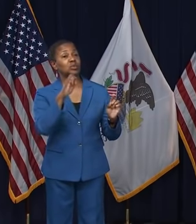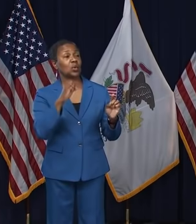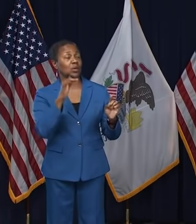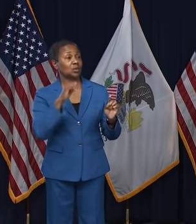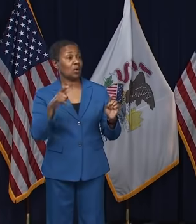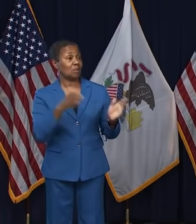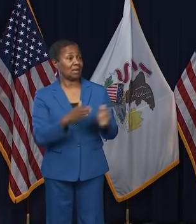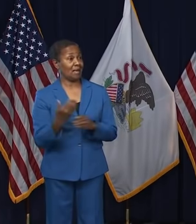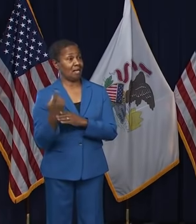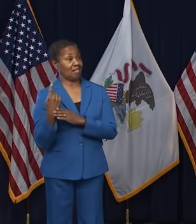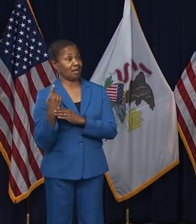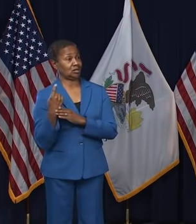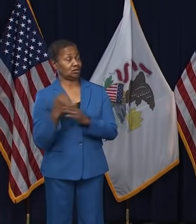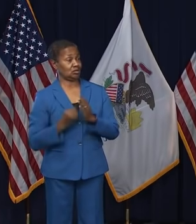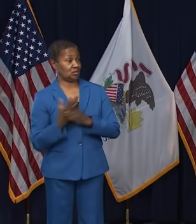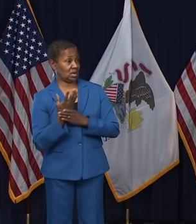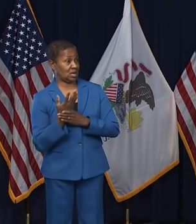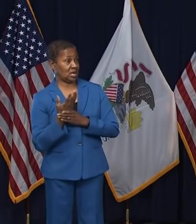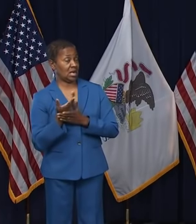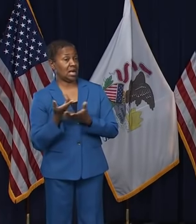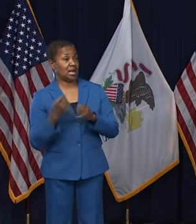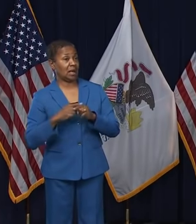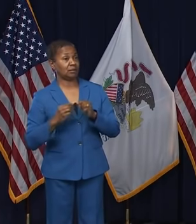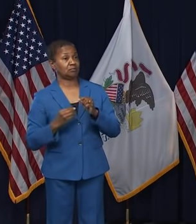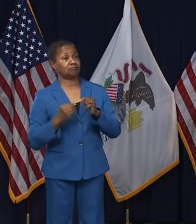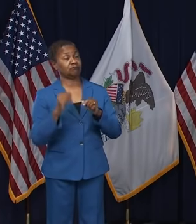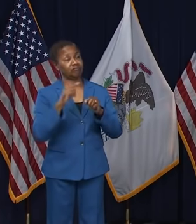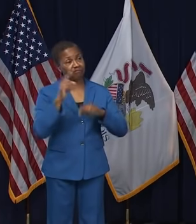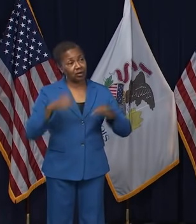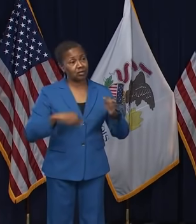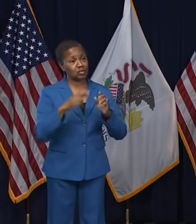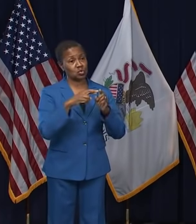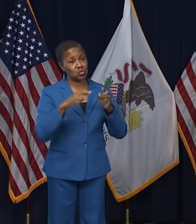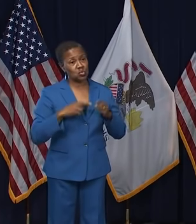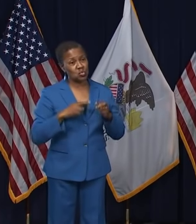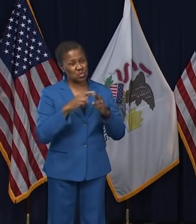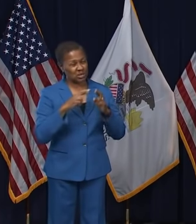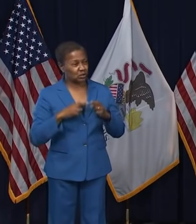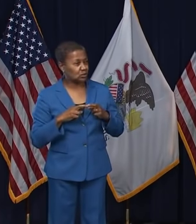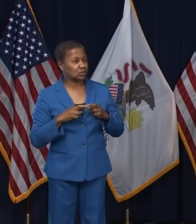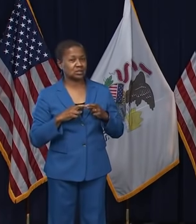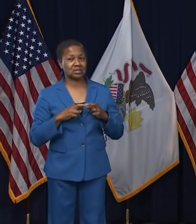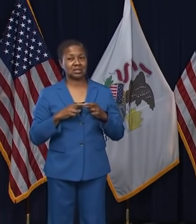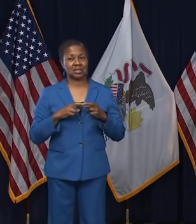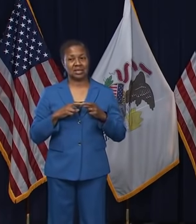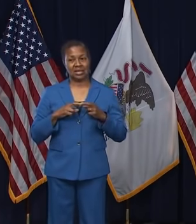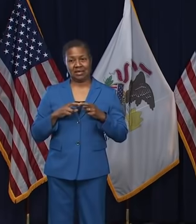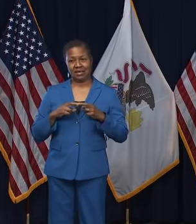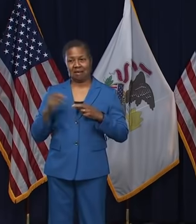Impact the numbers Before that